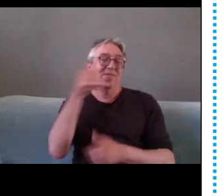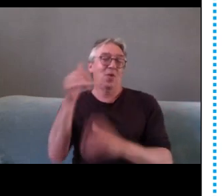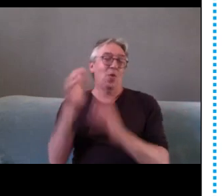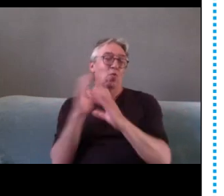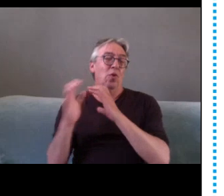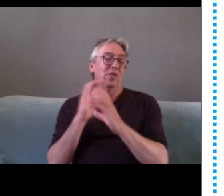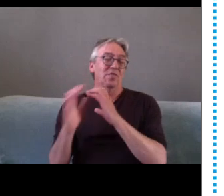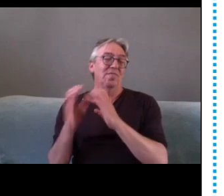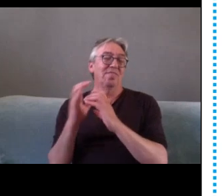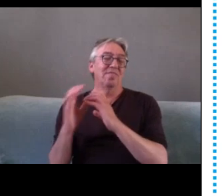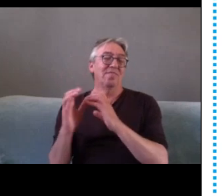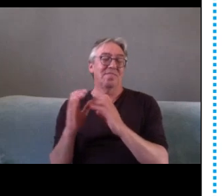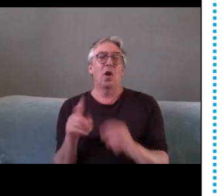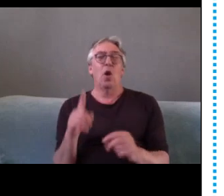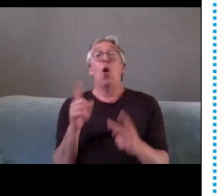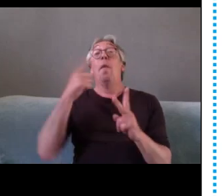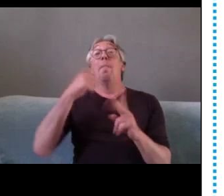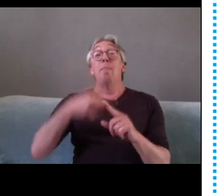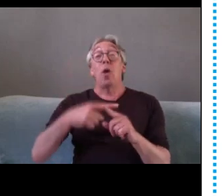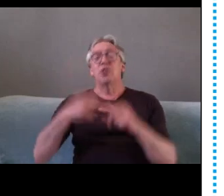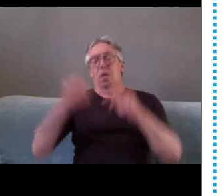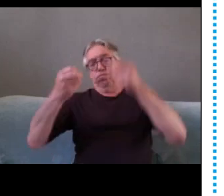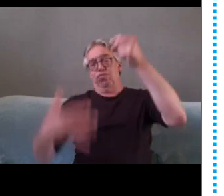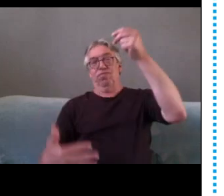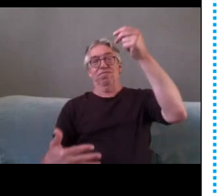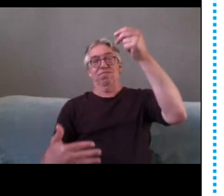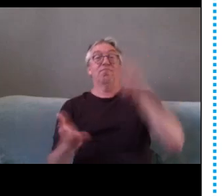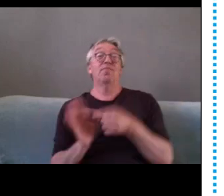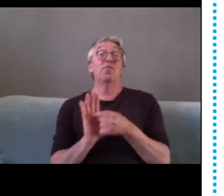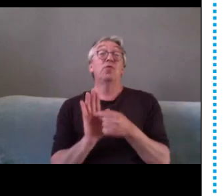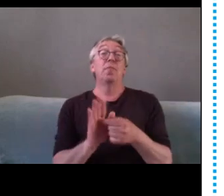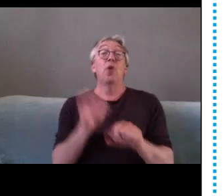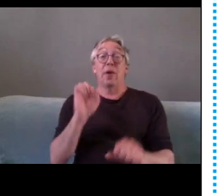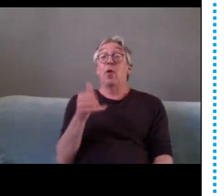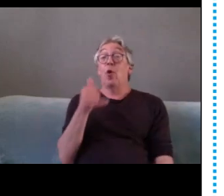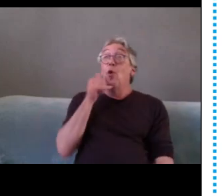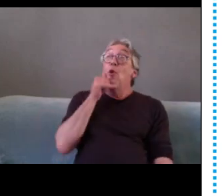such as the call to the single European number